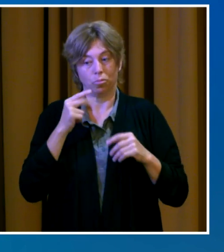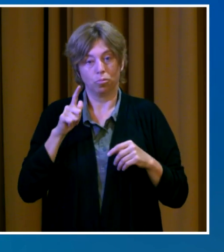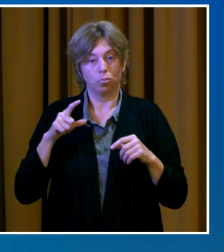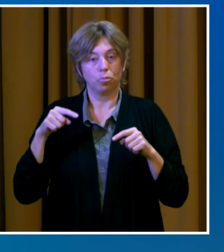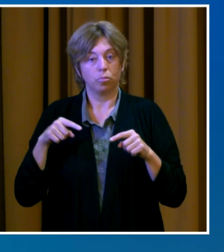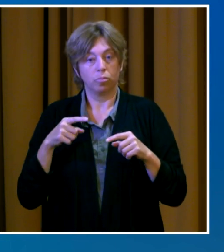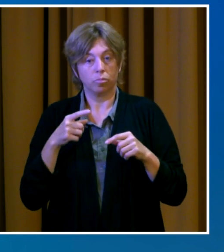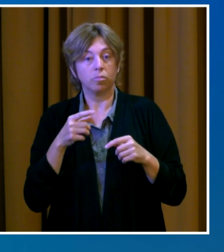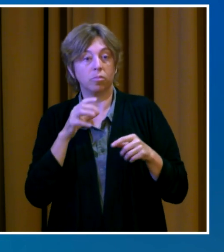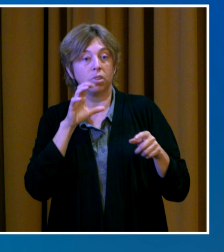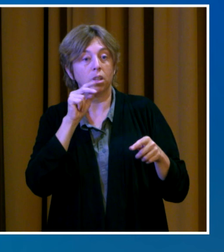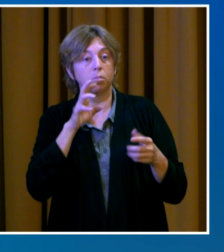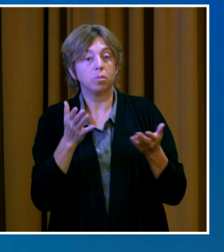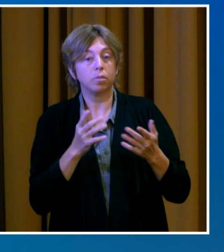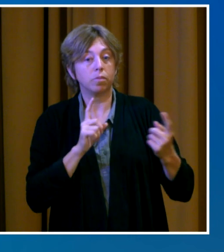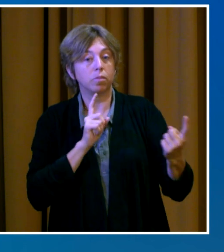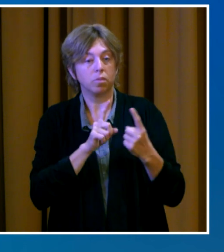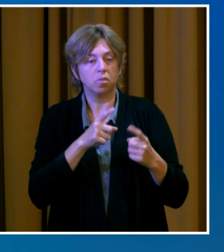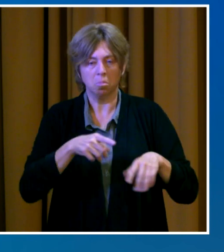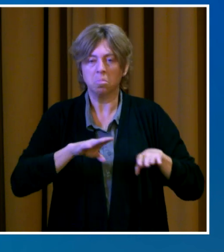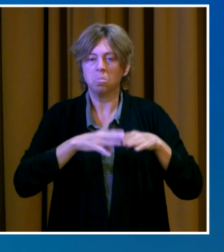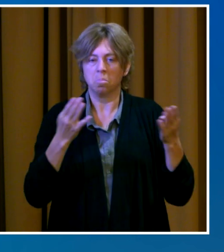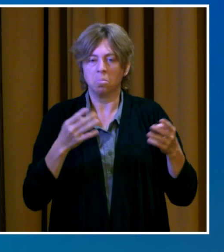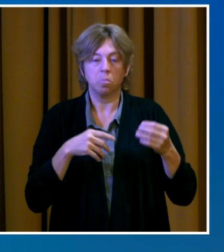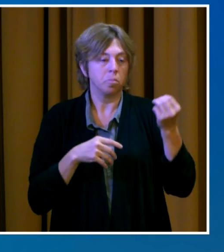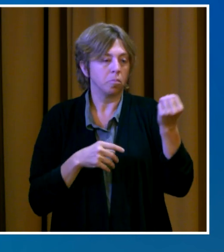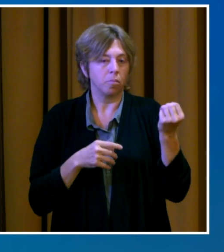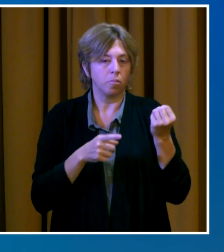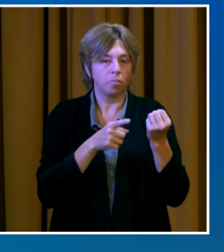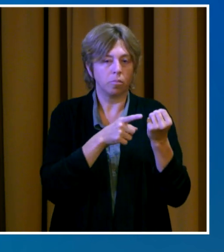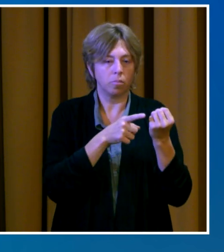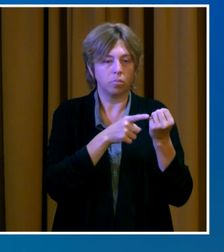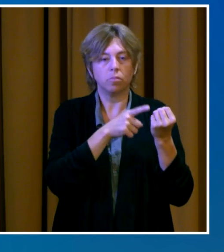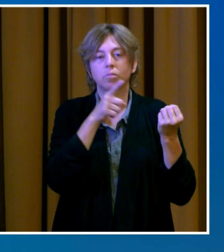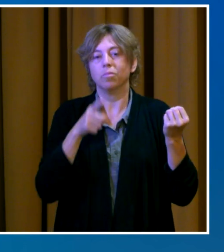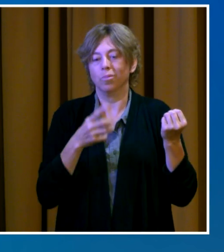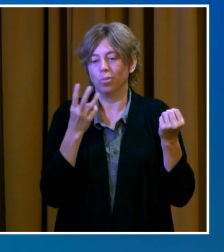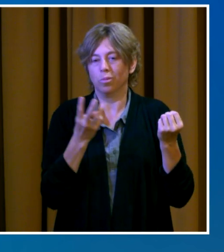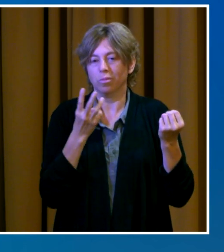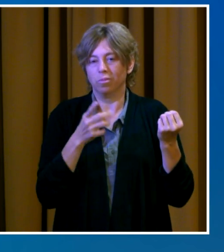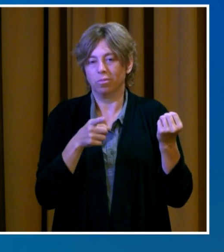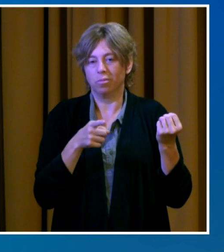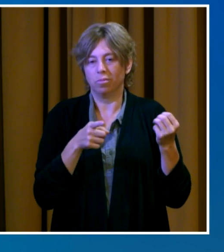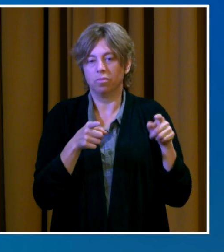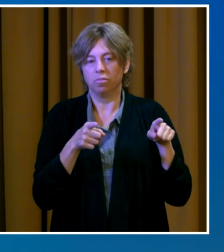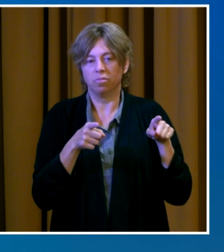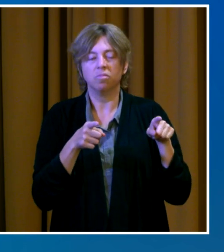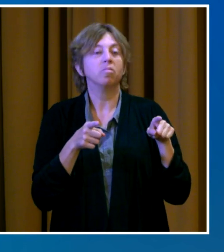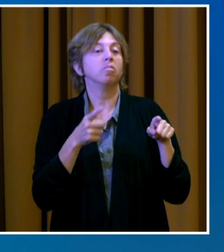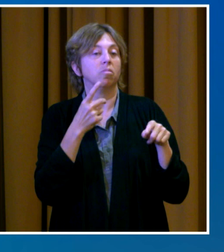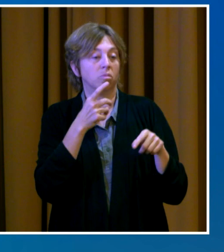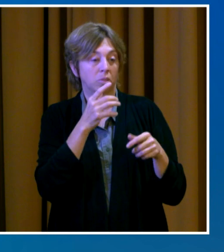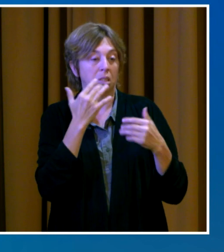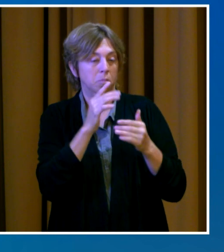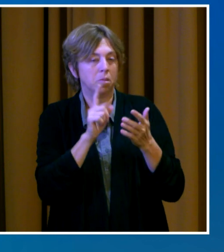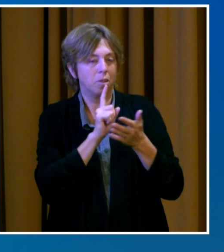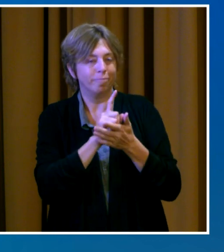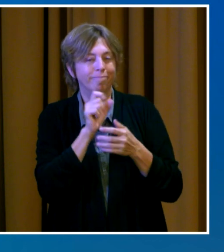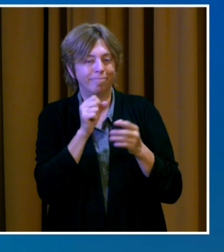Wednesdays. Those hours are anticipated to expand to include Fridays starting August 16th.